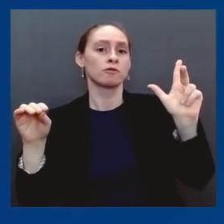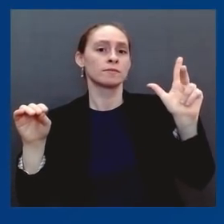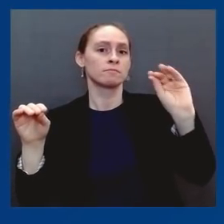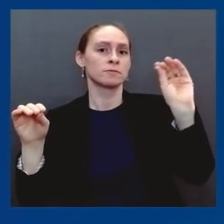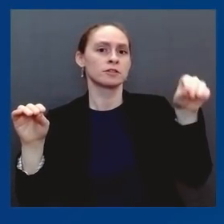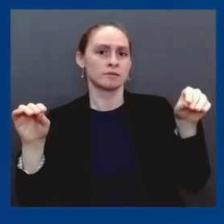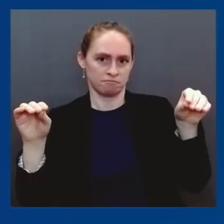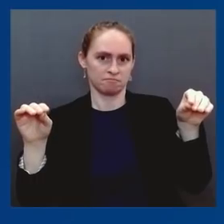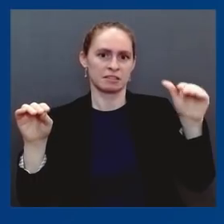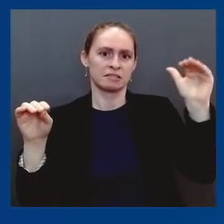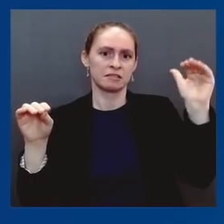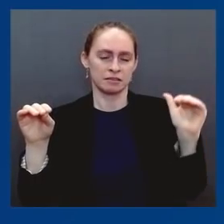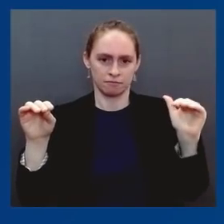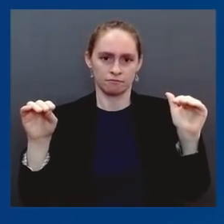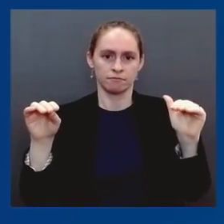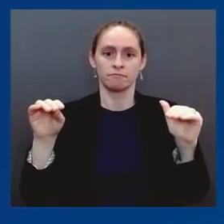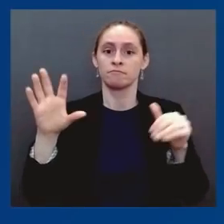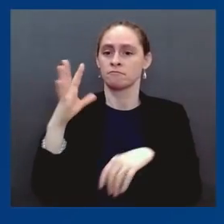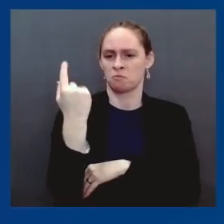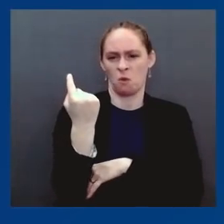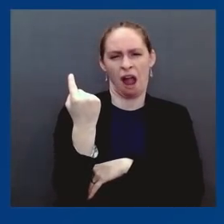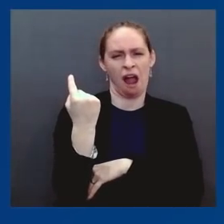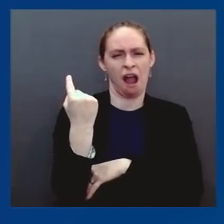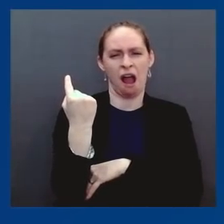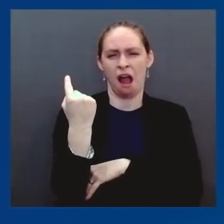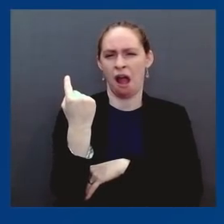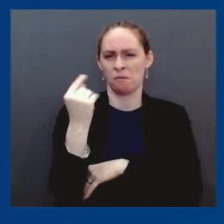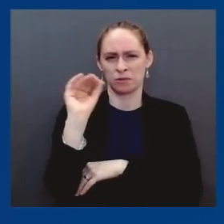45 percent of patients required supplemental oxygen